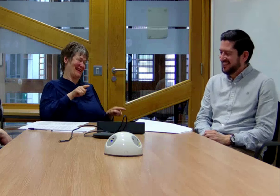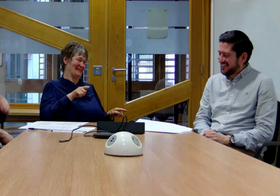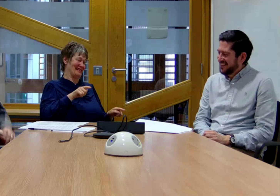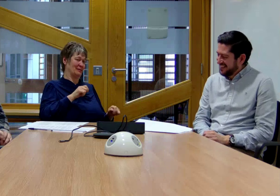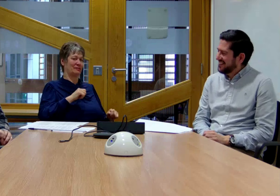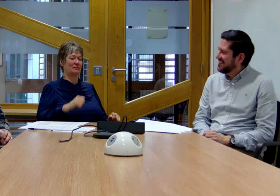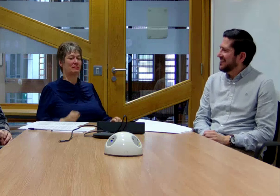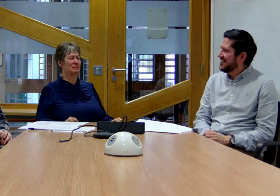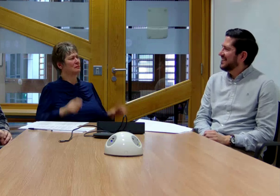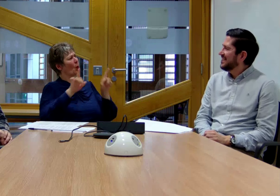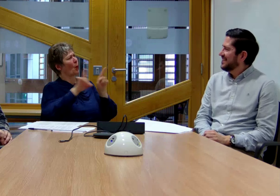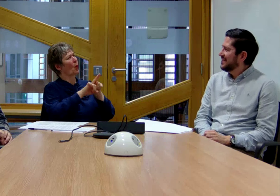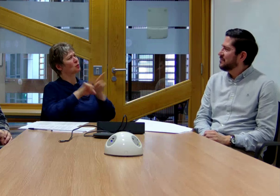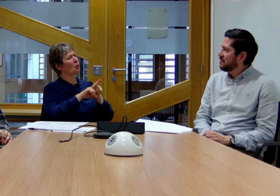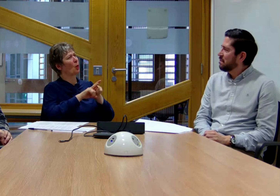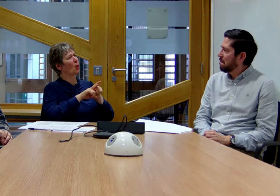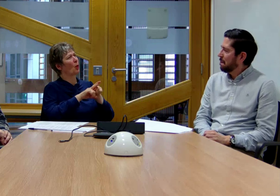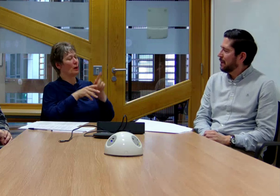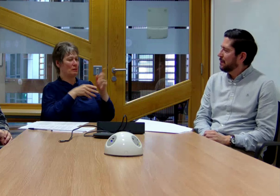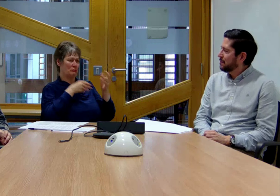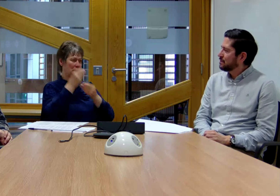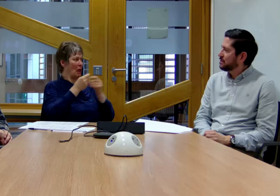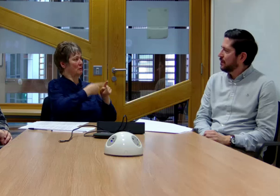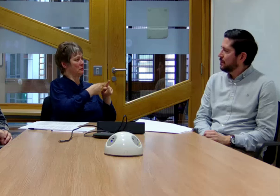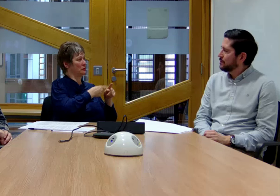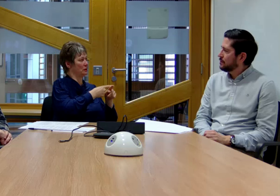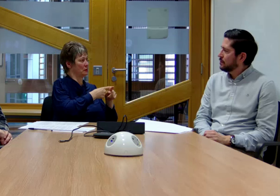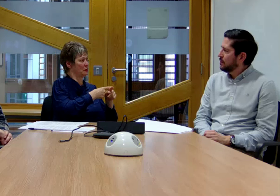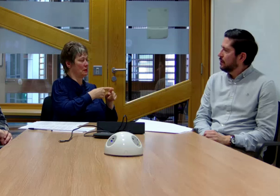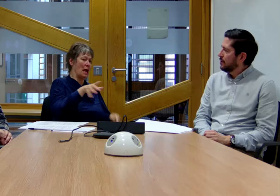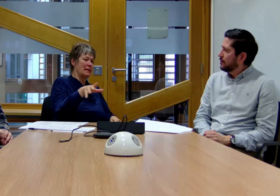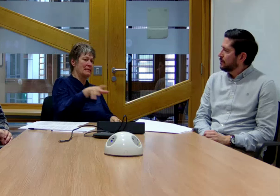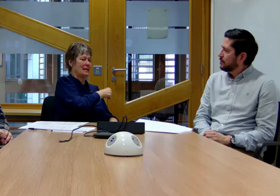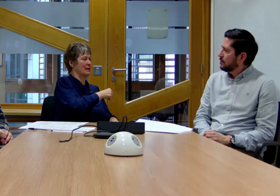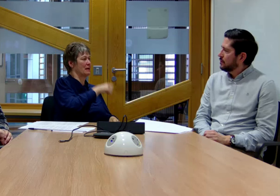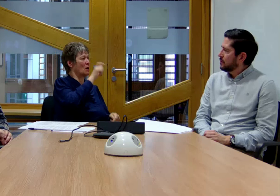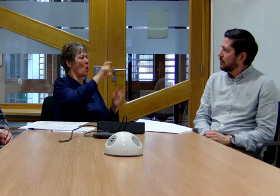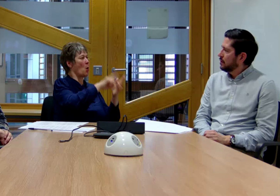I've been to Rome and Oban and I love both equally. Also, the expression in English taking